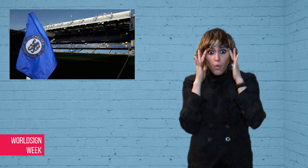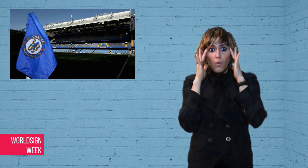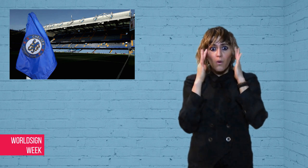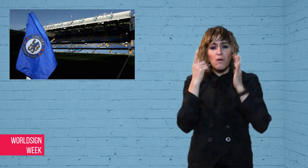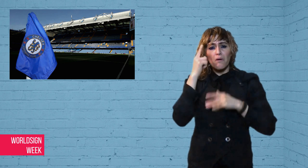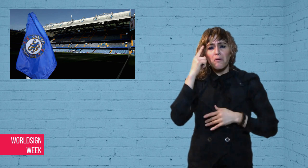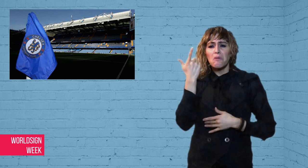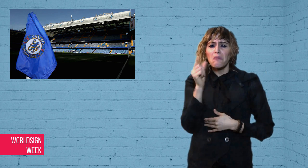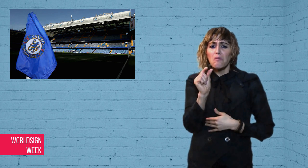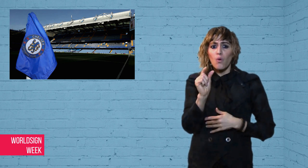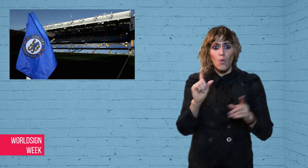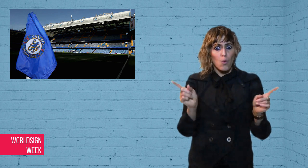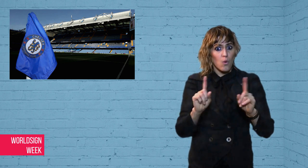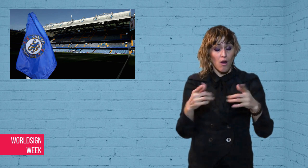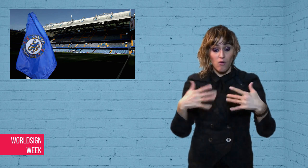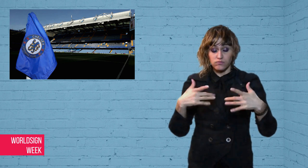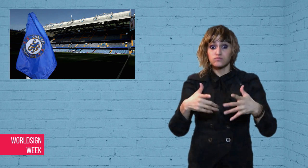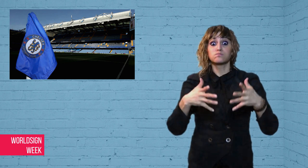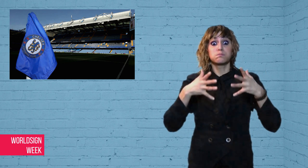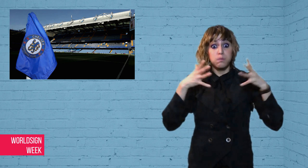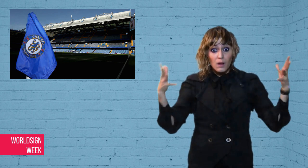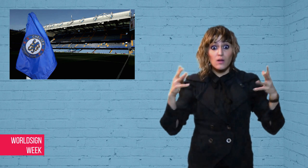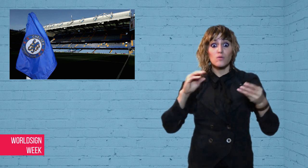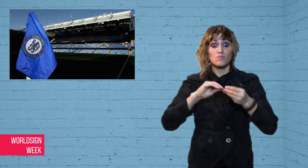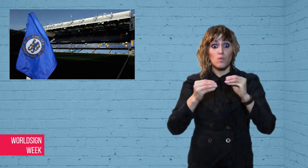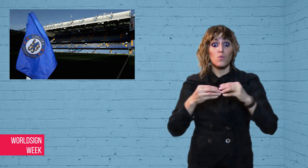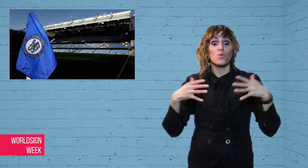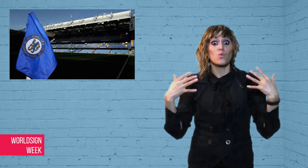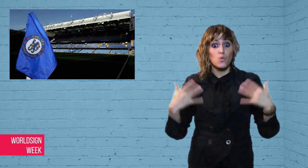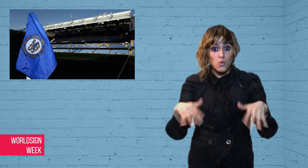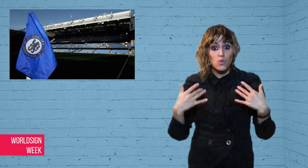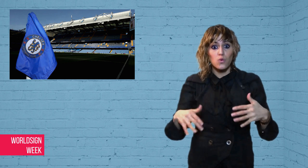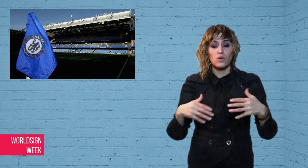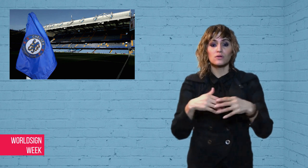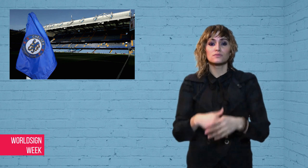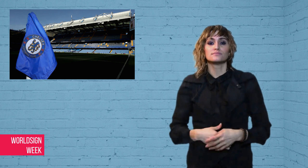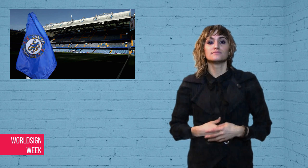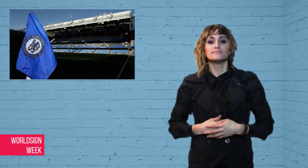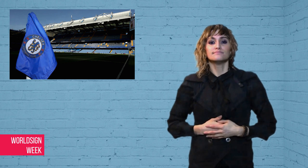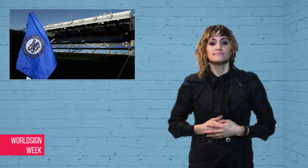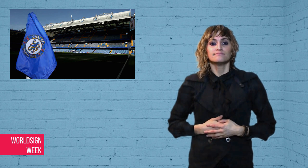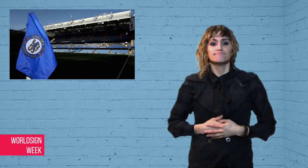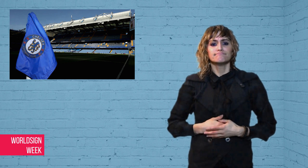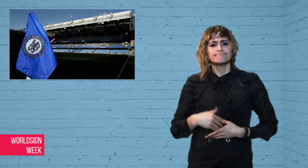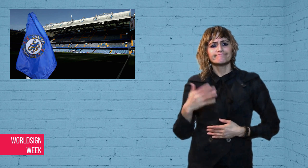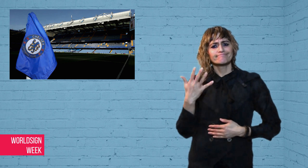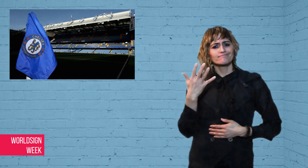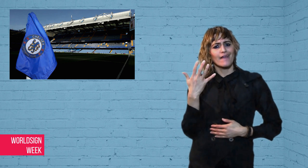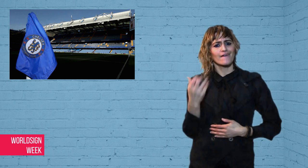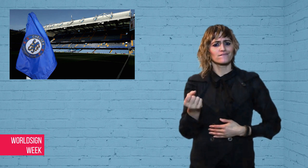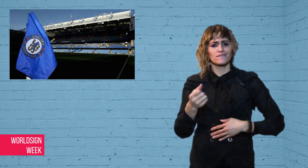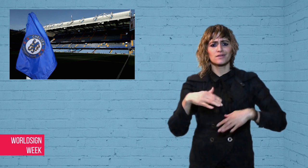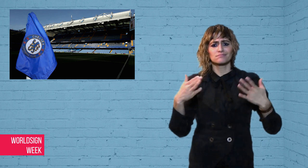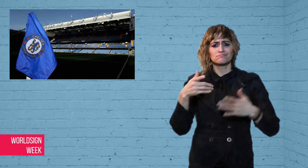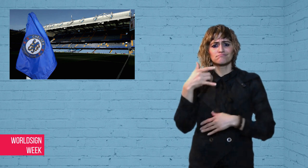helpline received about 1,000 calls